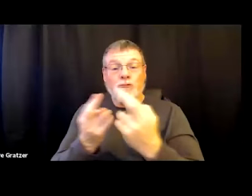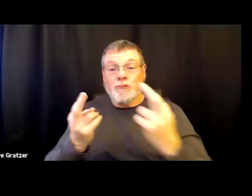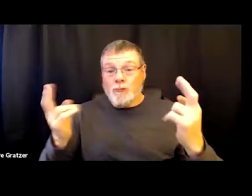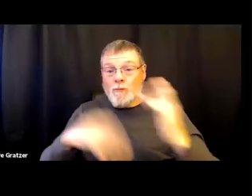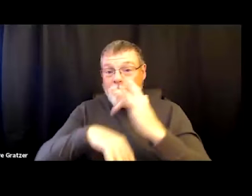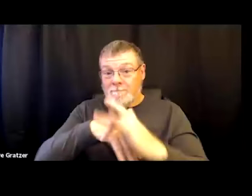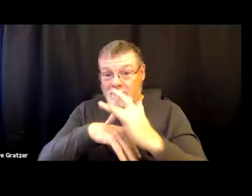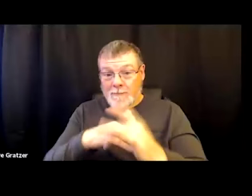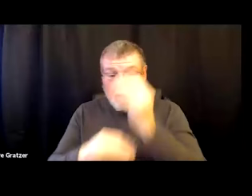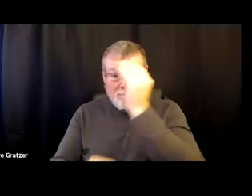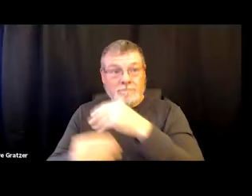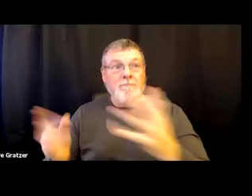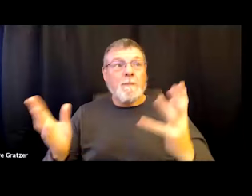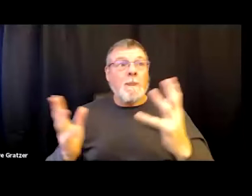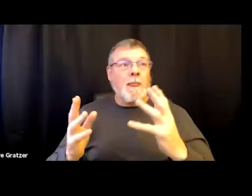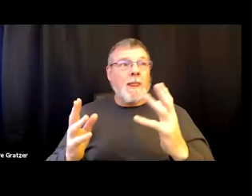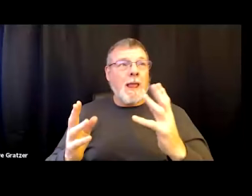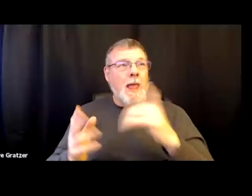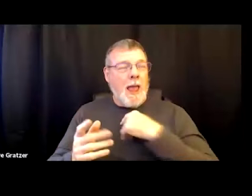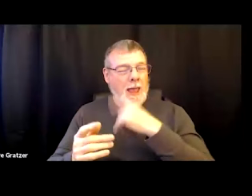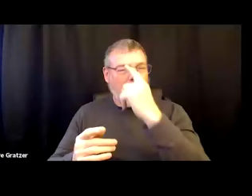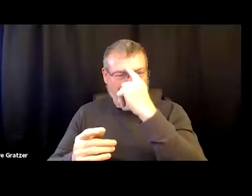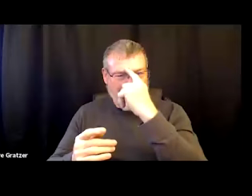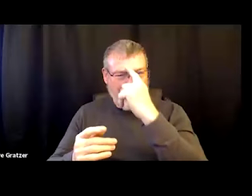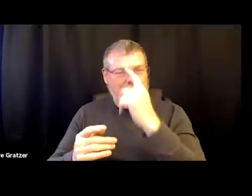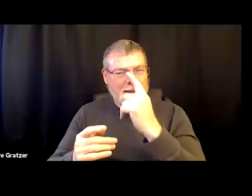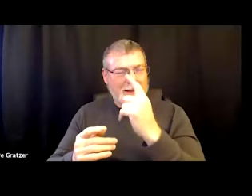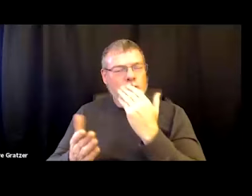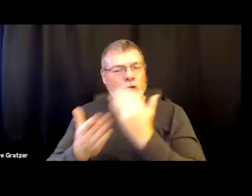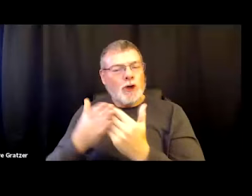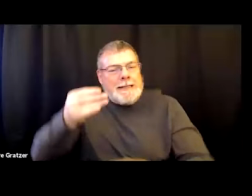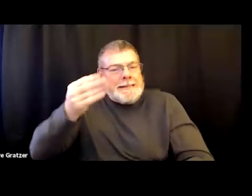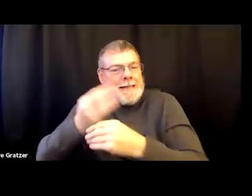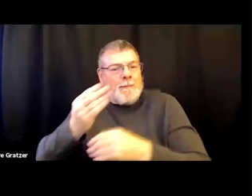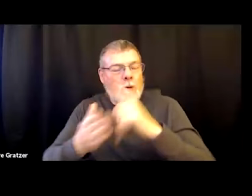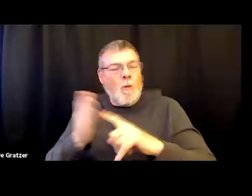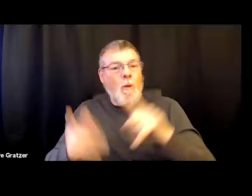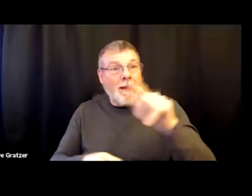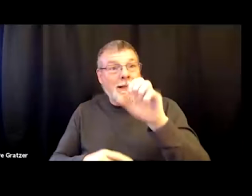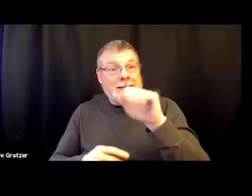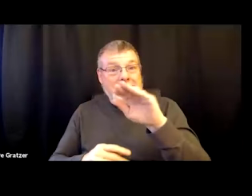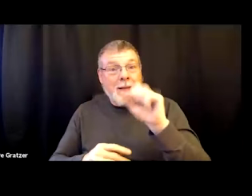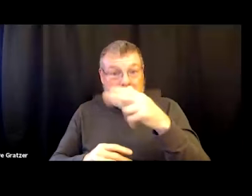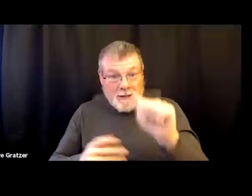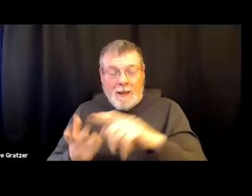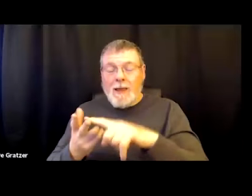that are I think a good supplement to what's provided by SAMHSA and the GAINS Center as well.